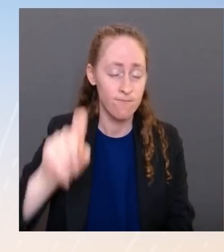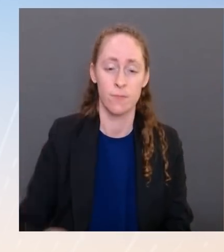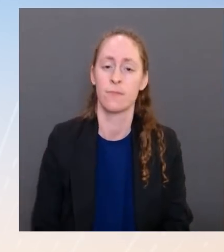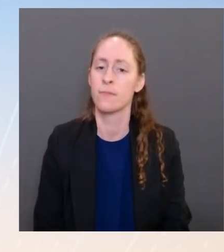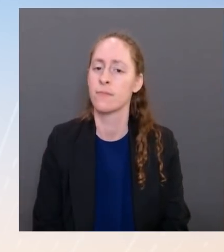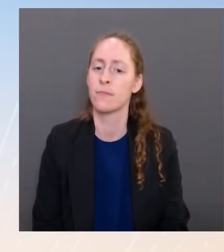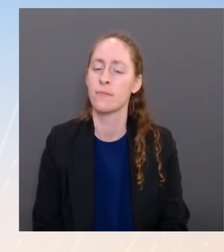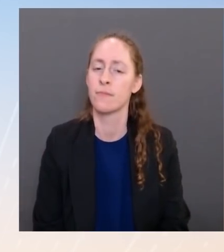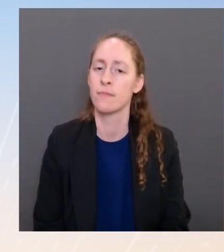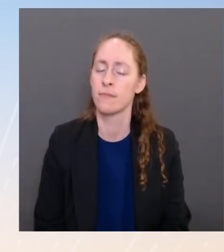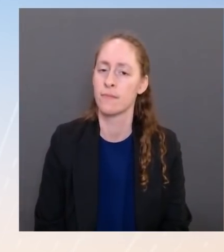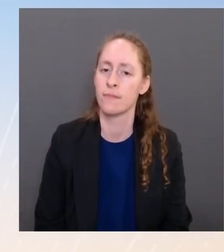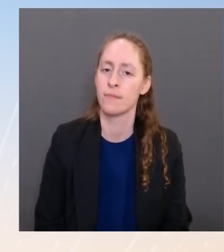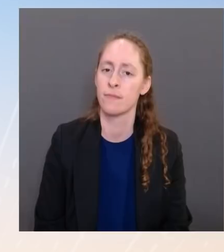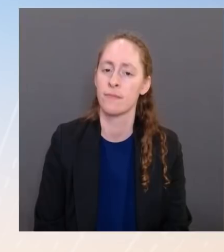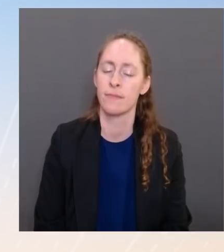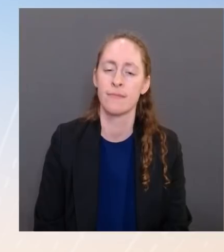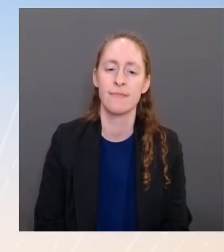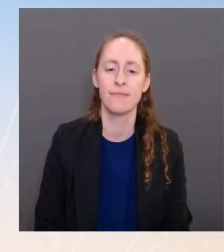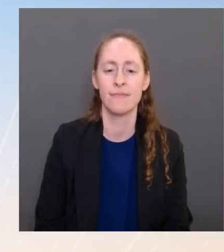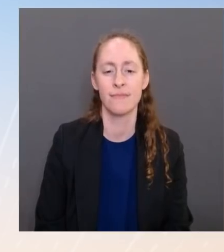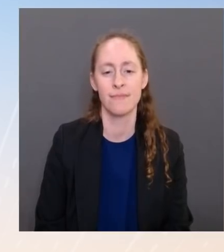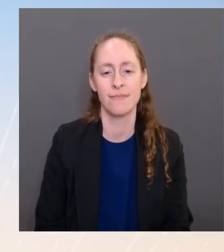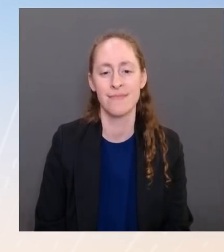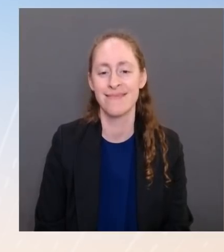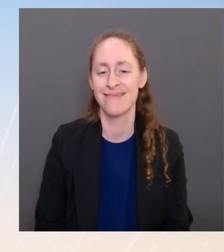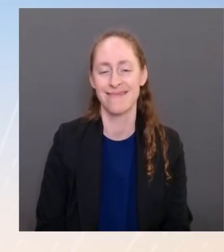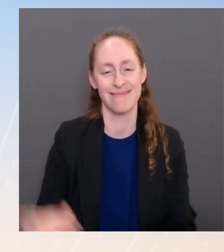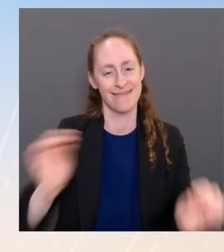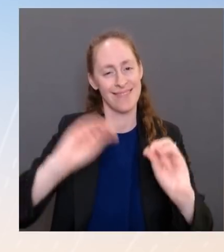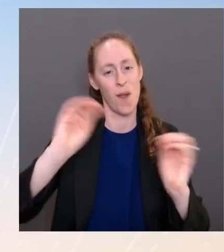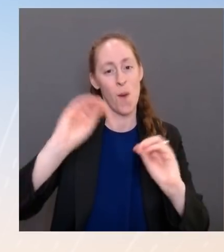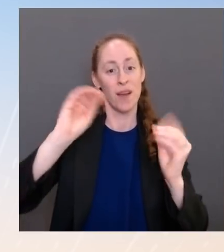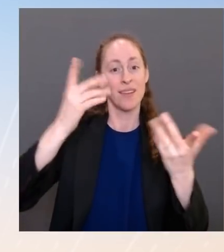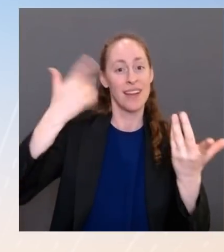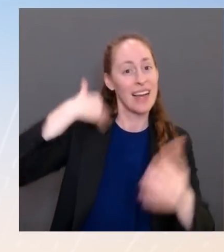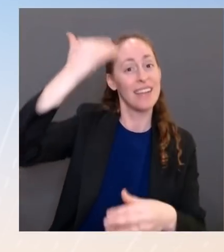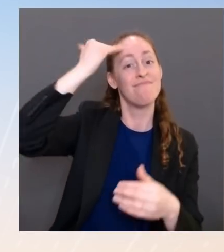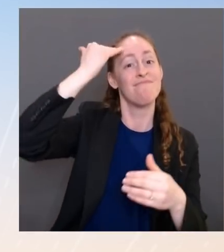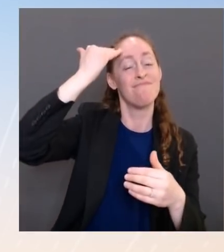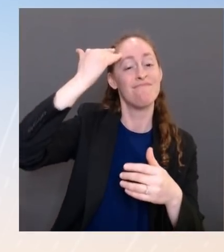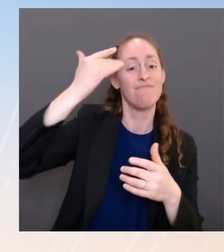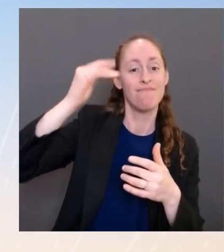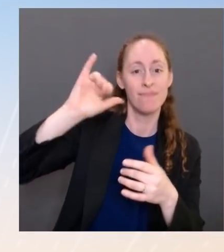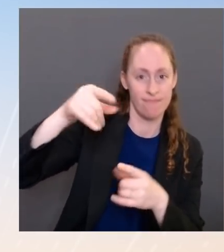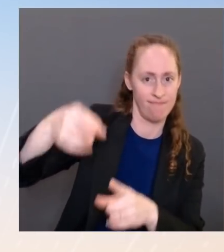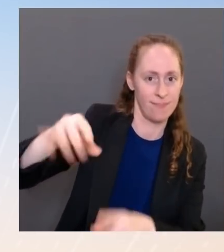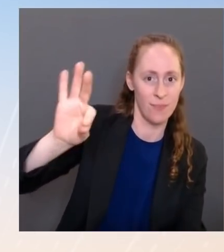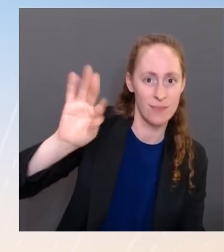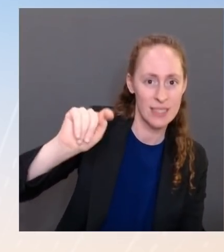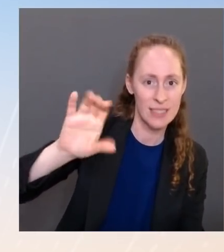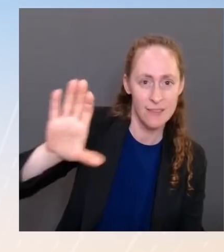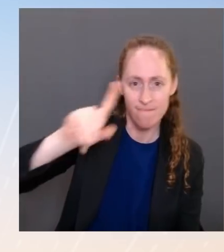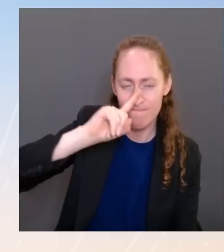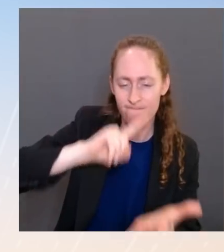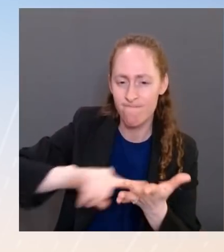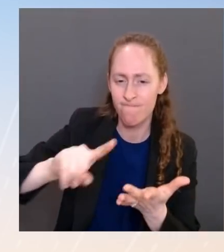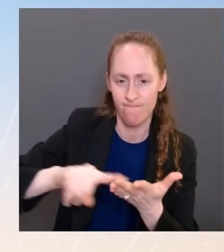even without any announcement or indication by the FTC, is, as we see the price of oil -- barrels of oil come down,